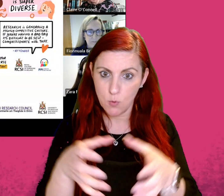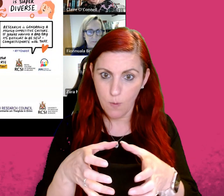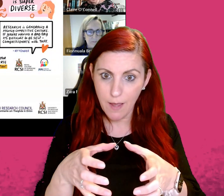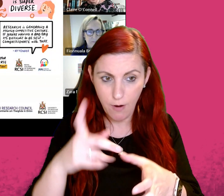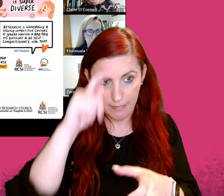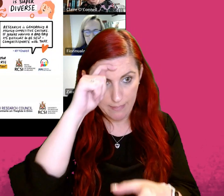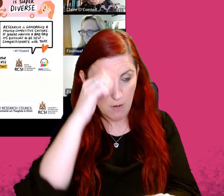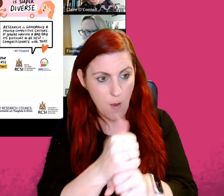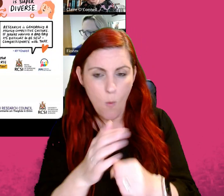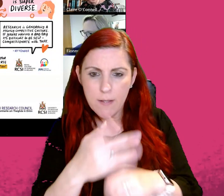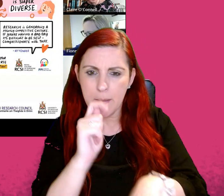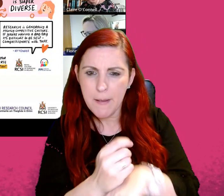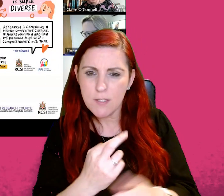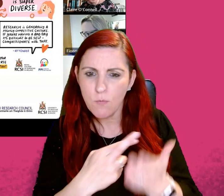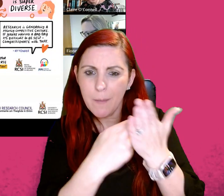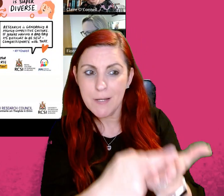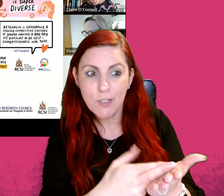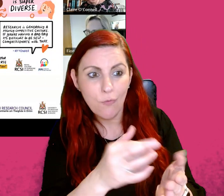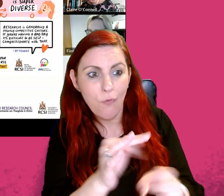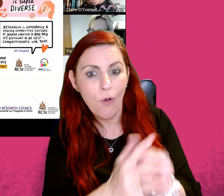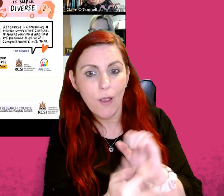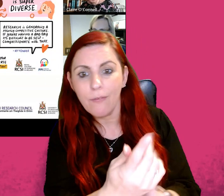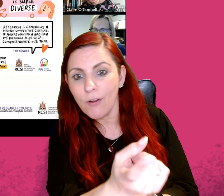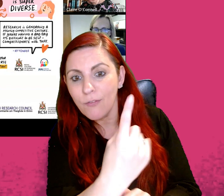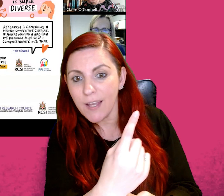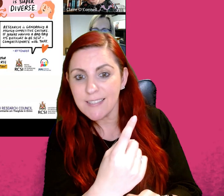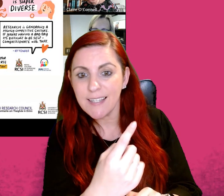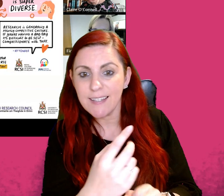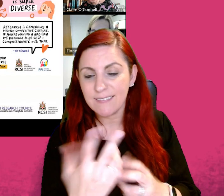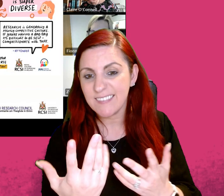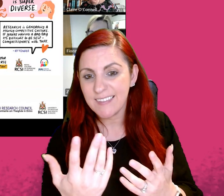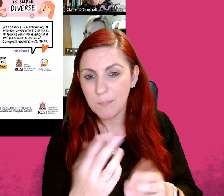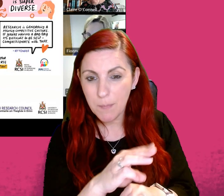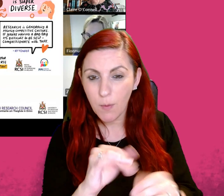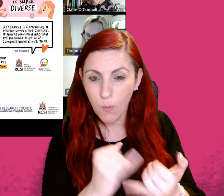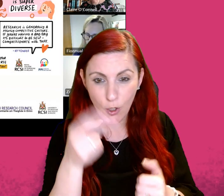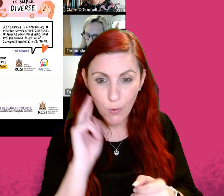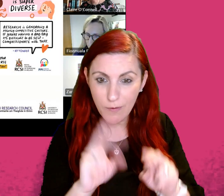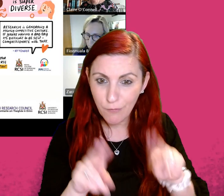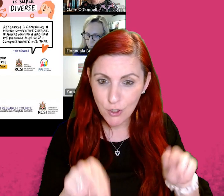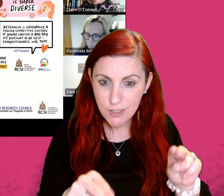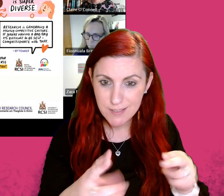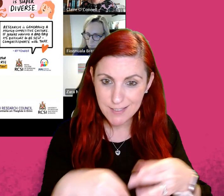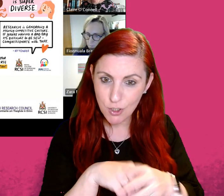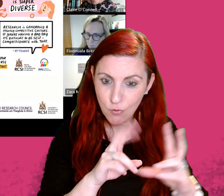give people and it was illustrated by a fantastic graphic artist Ruth gram not by me um and then so